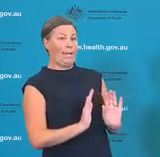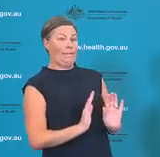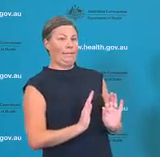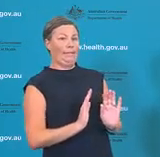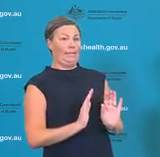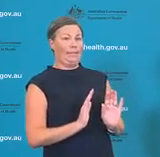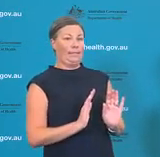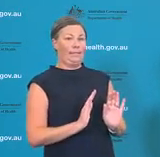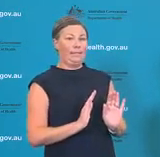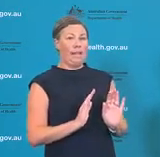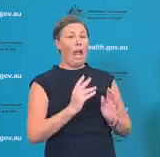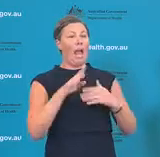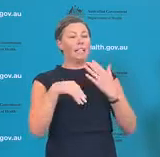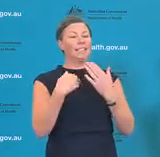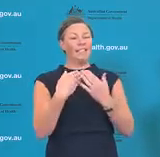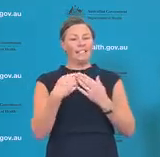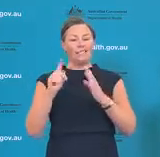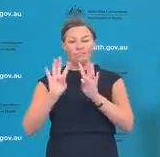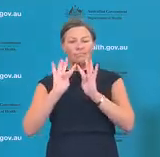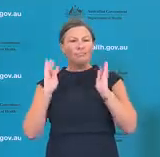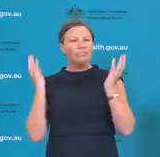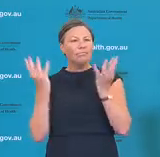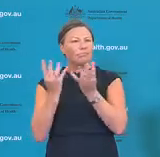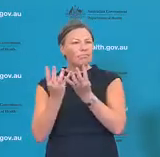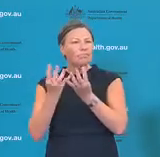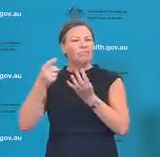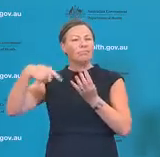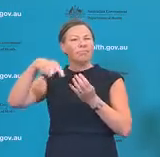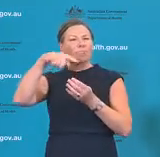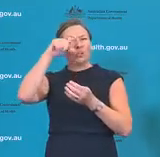Protection Principle Committee of which I'm a member because I think it's the